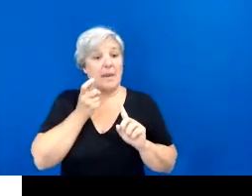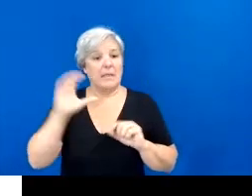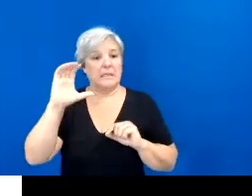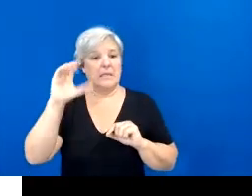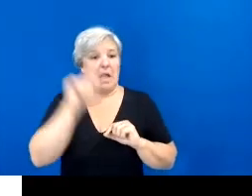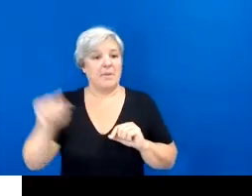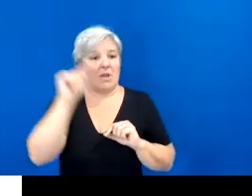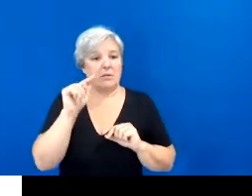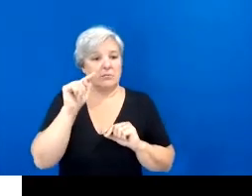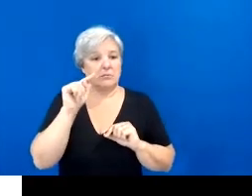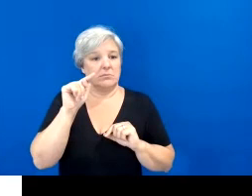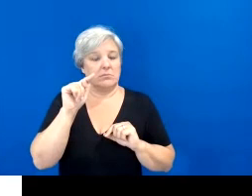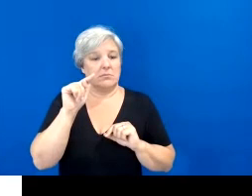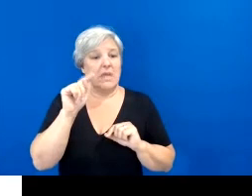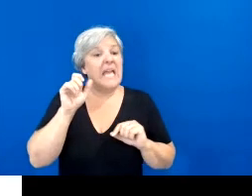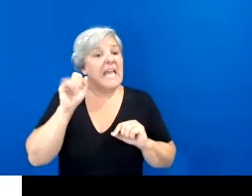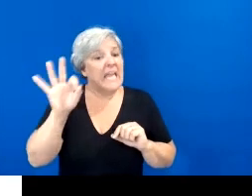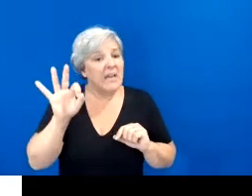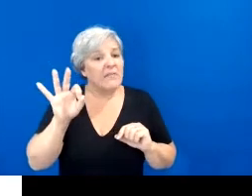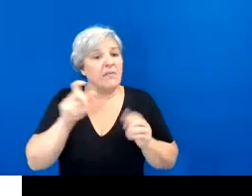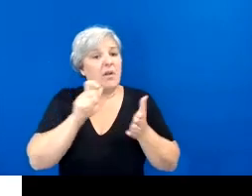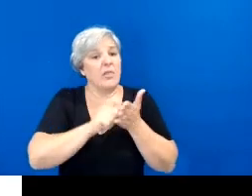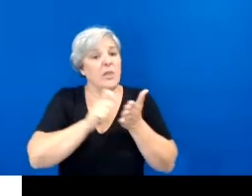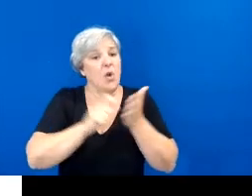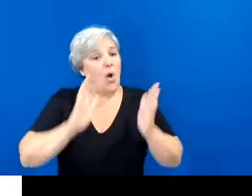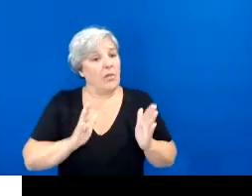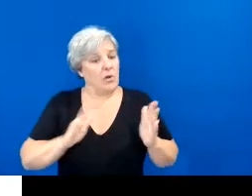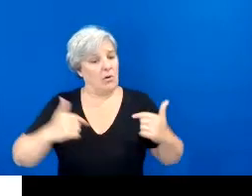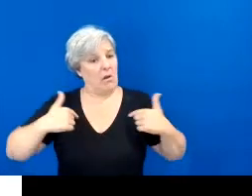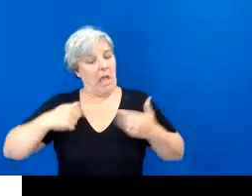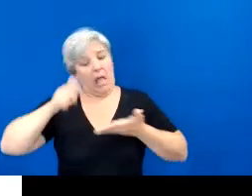Now, if the author chooses, they may put a special license on it